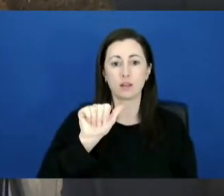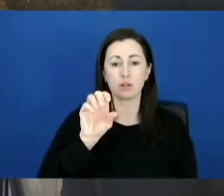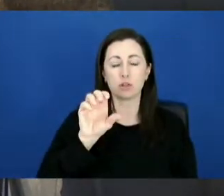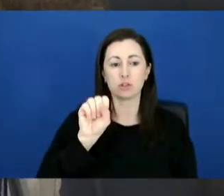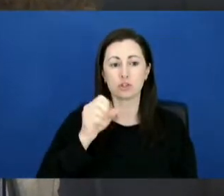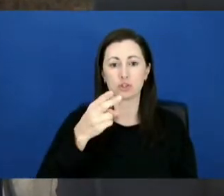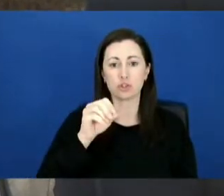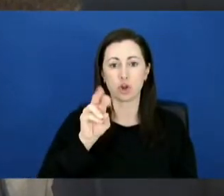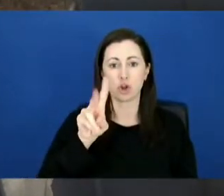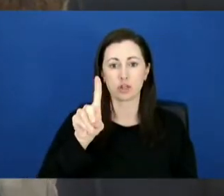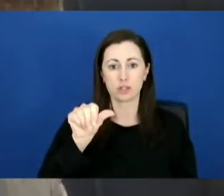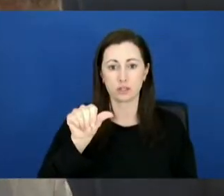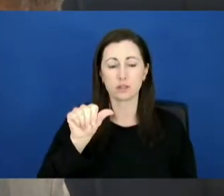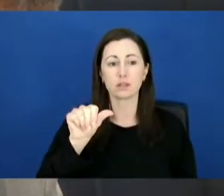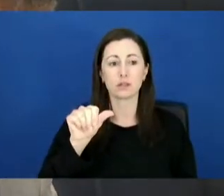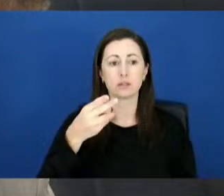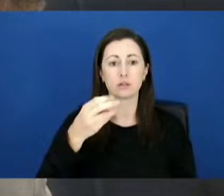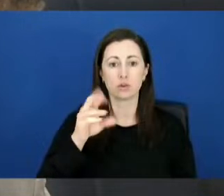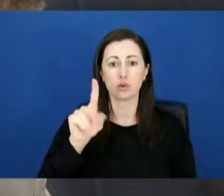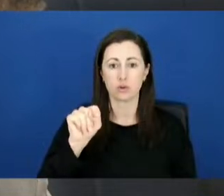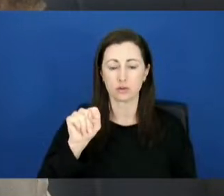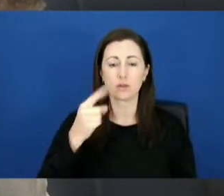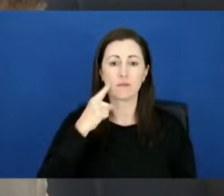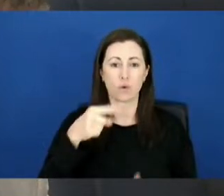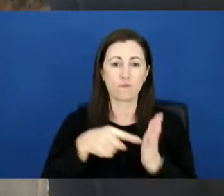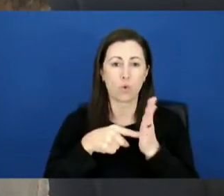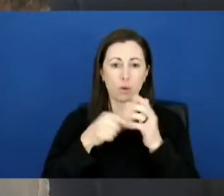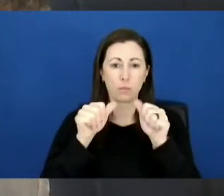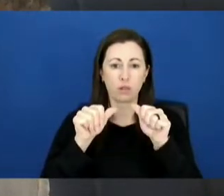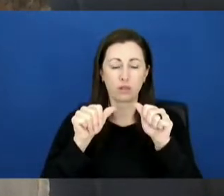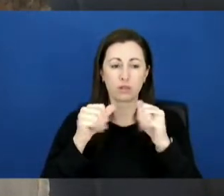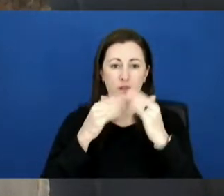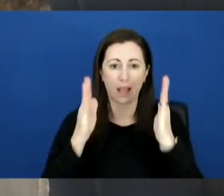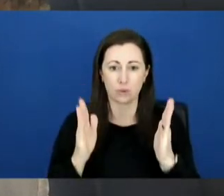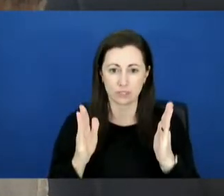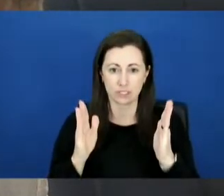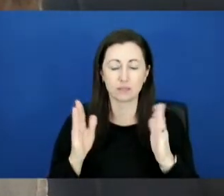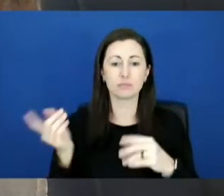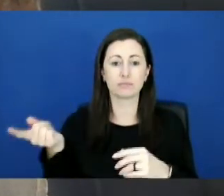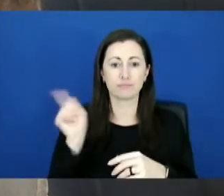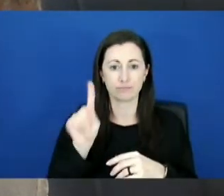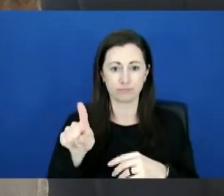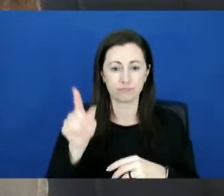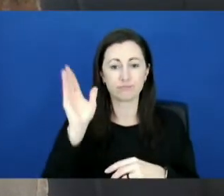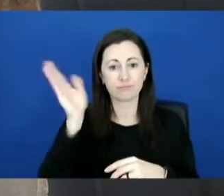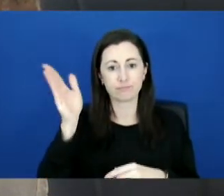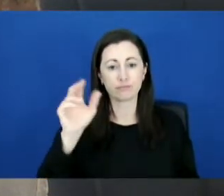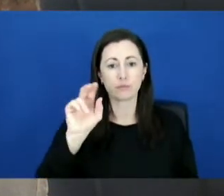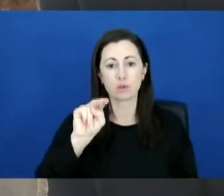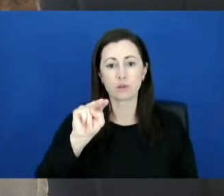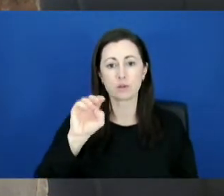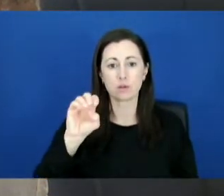AGENDA LAST AND INVITE LASHONDA